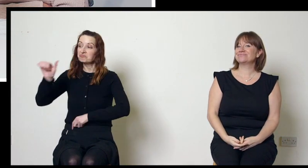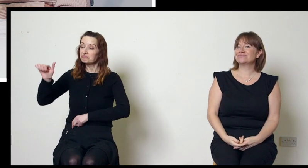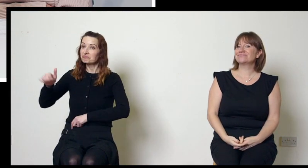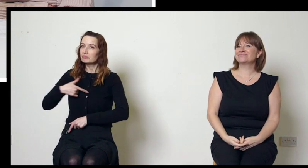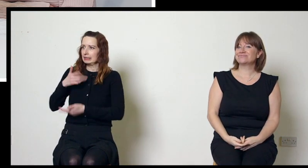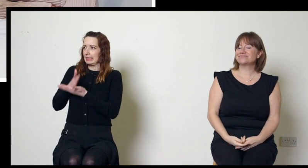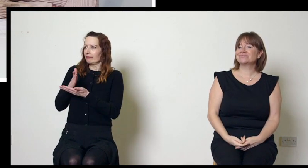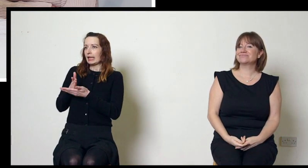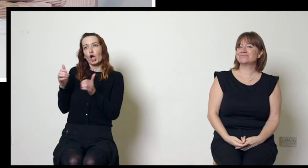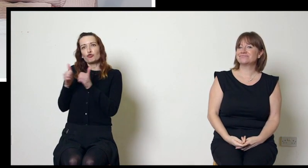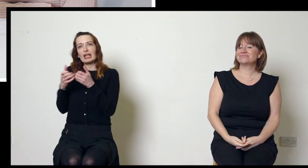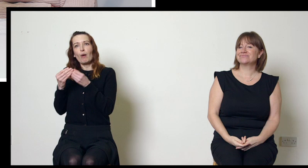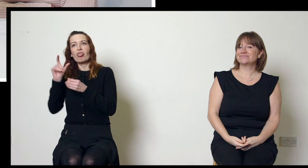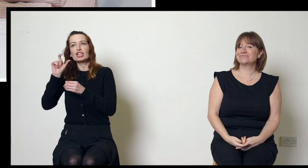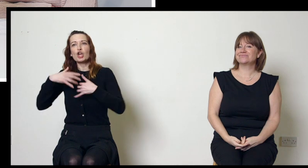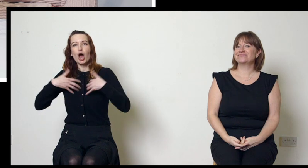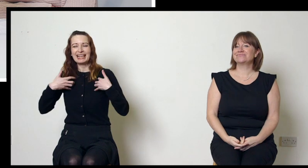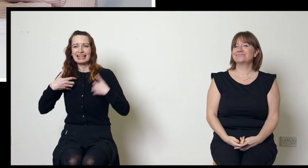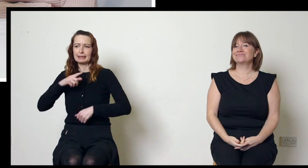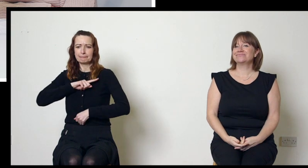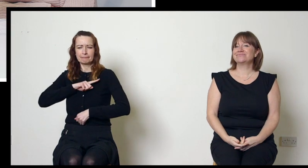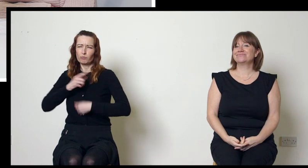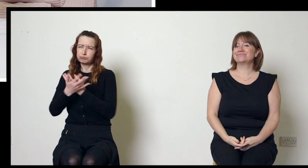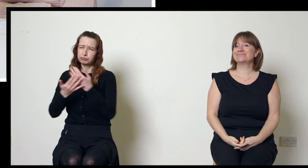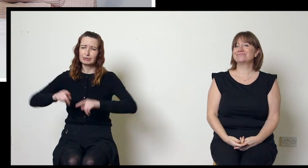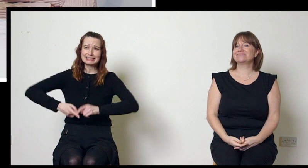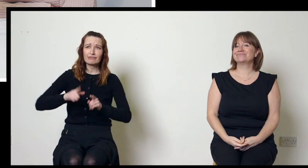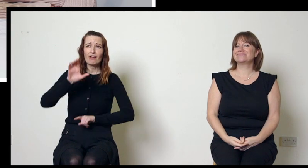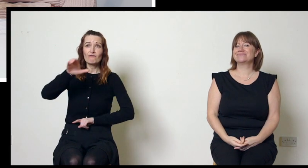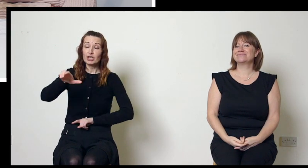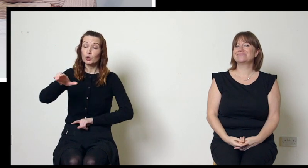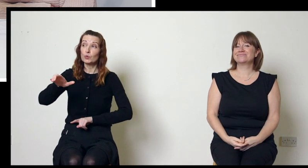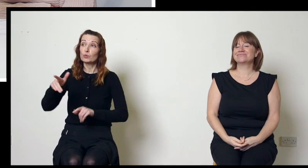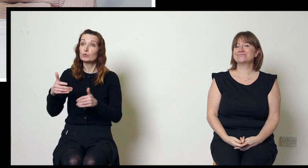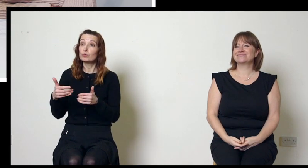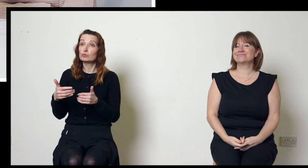what Charley said and there's so much more that the venues learned as well. But I think it's this thing at the moment, isn't it?